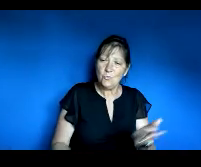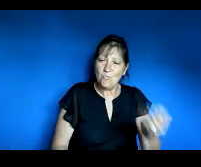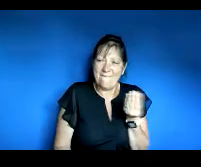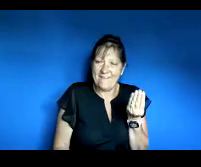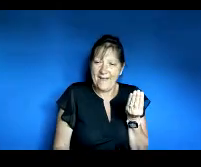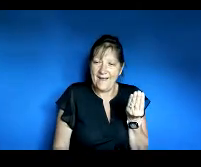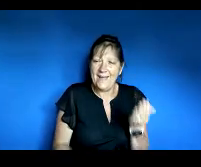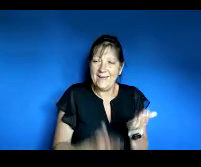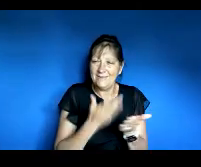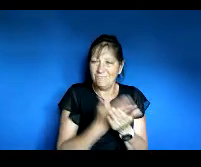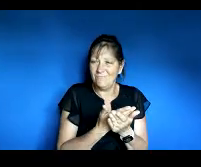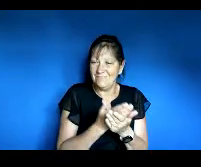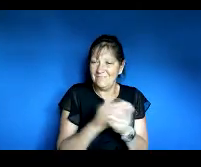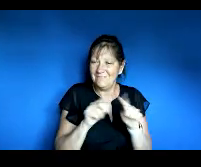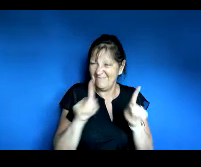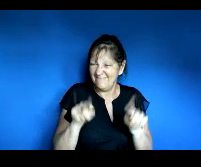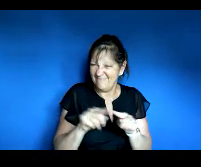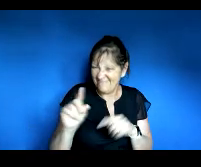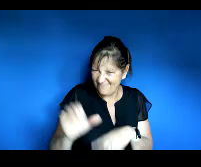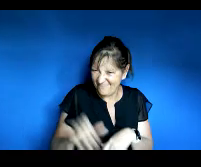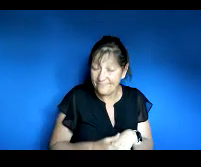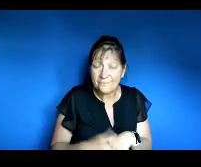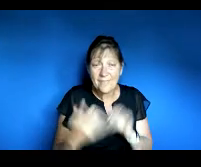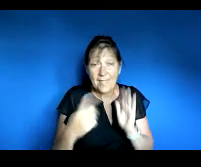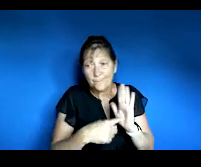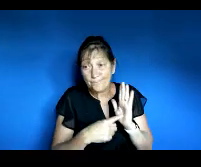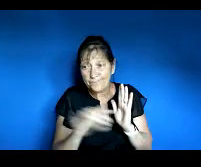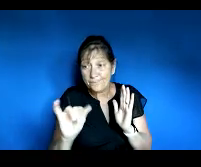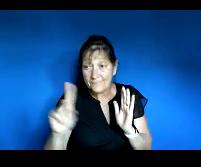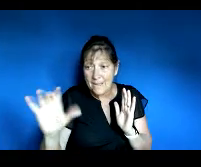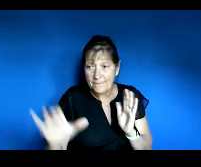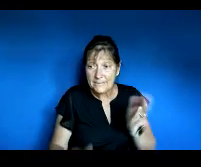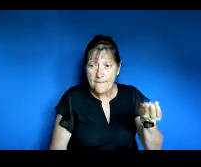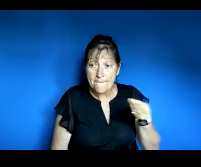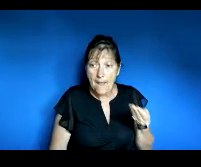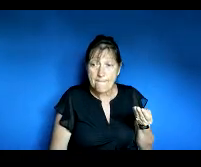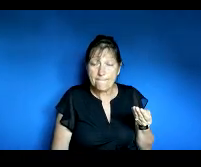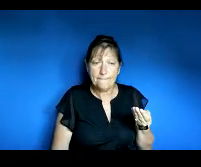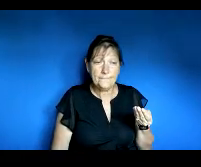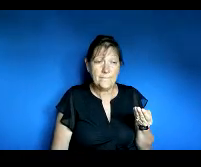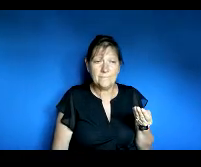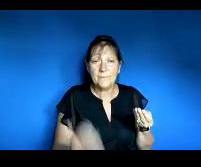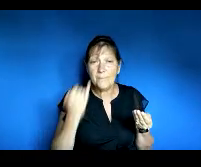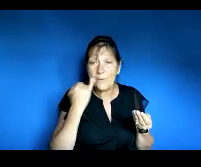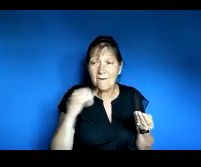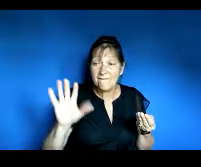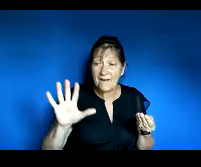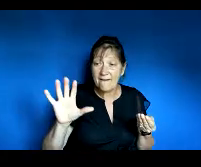And so, you know, examples of documentation that students can submit, have a 504 plan or an IEP from high school,